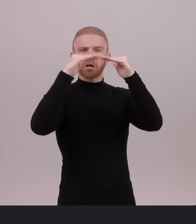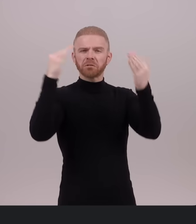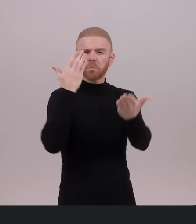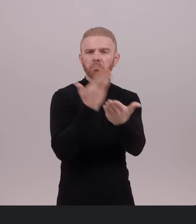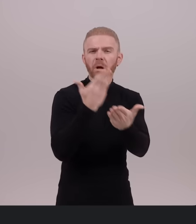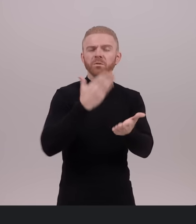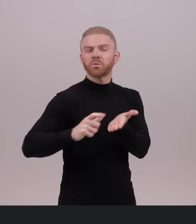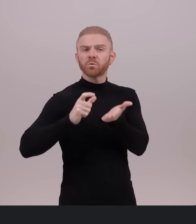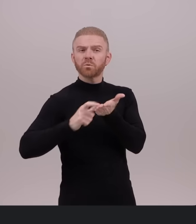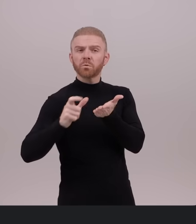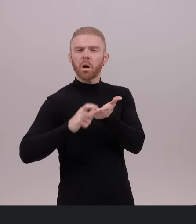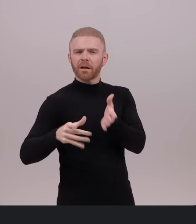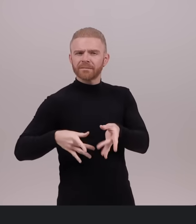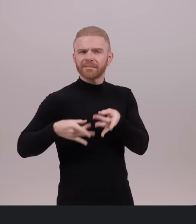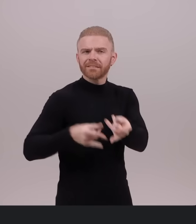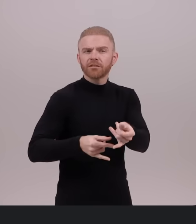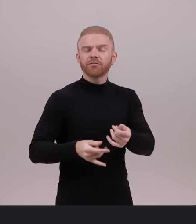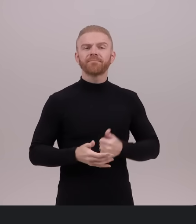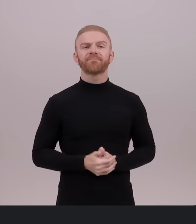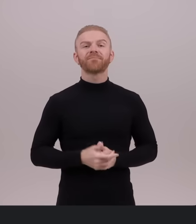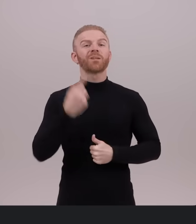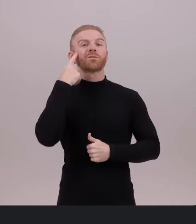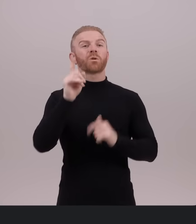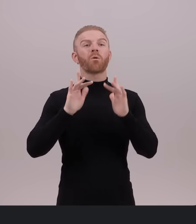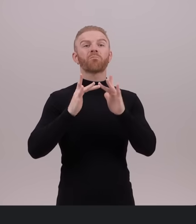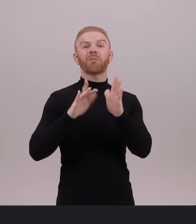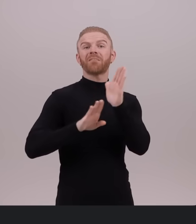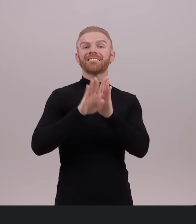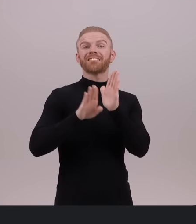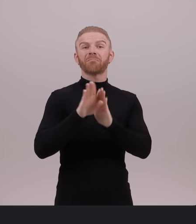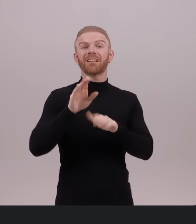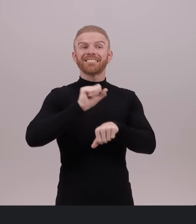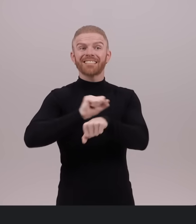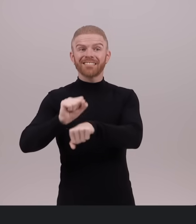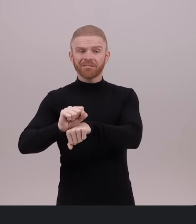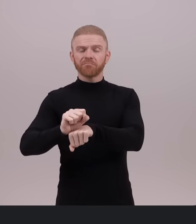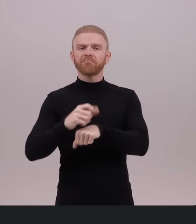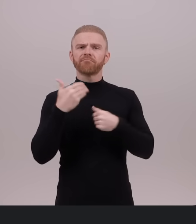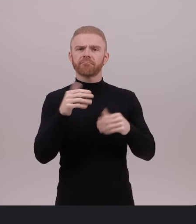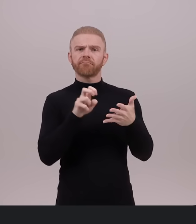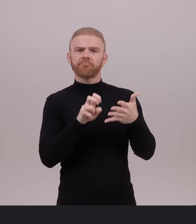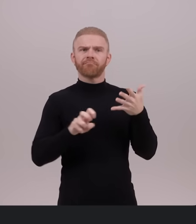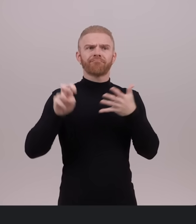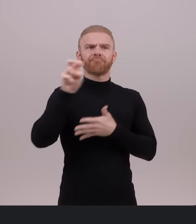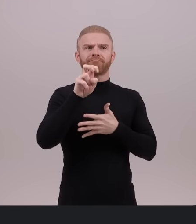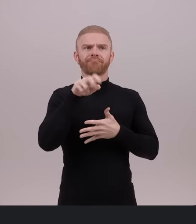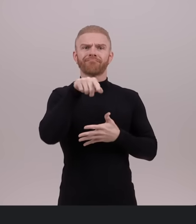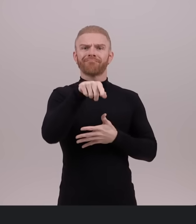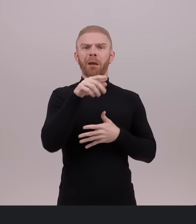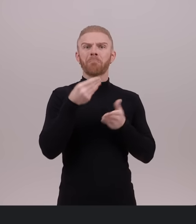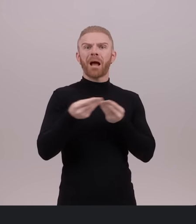So for web development tasks, the jump-in pass rate in guided compared to unguided coding